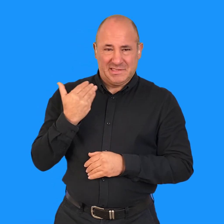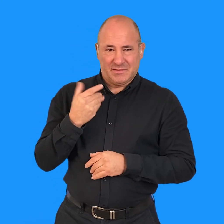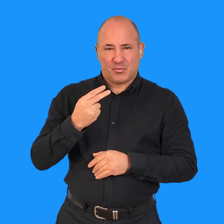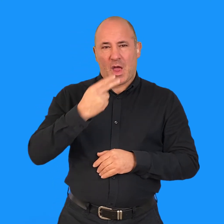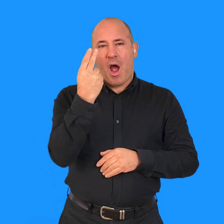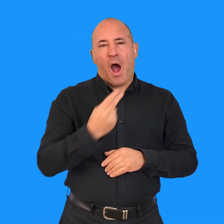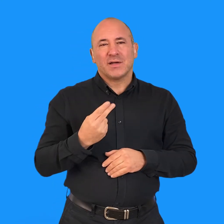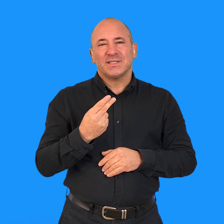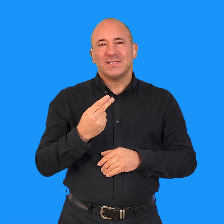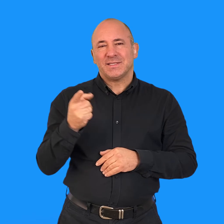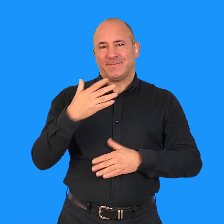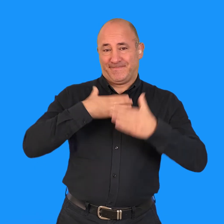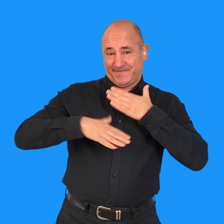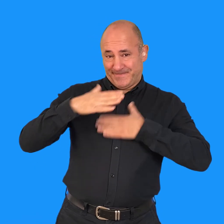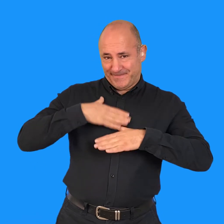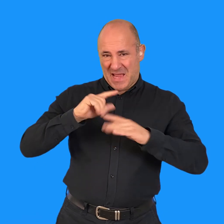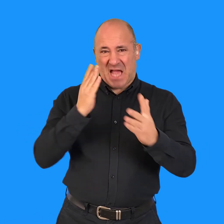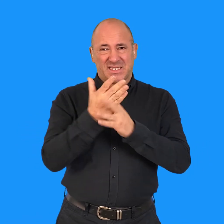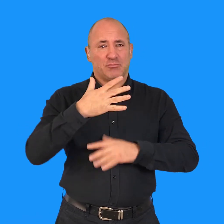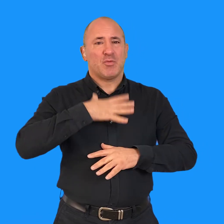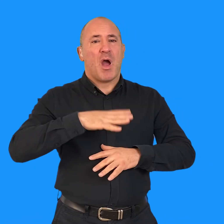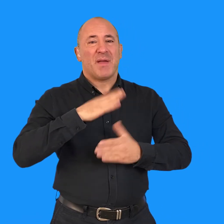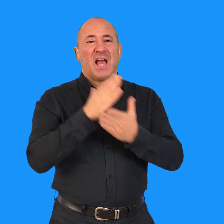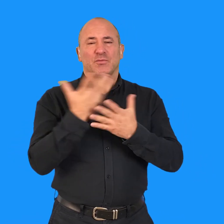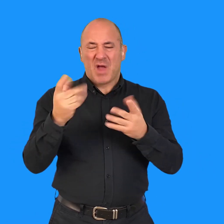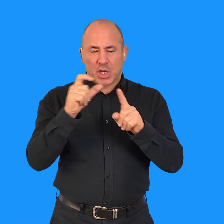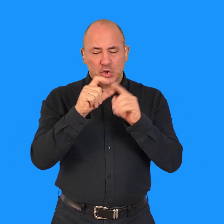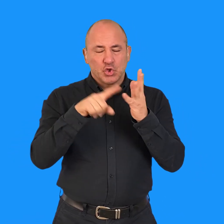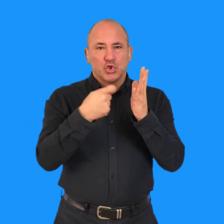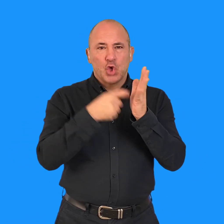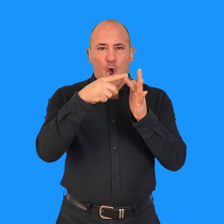with the artistic integrity and access requirements